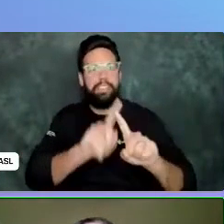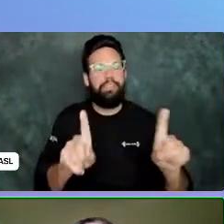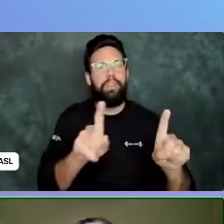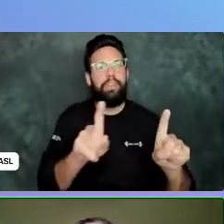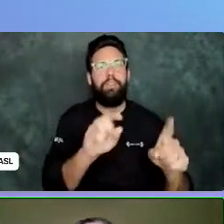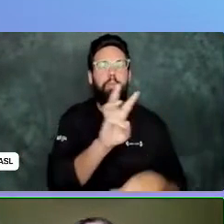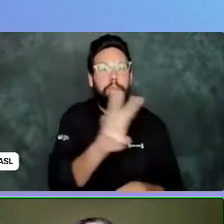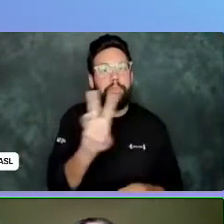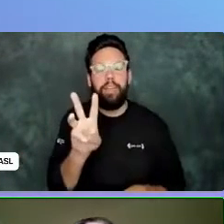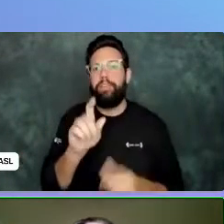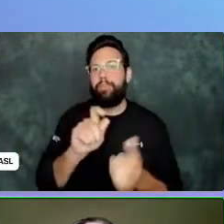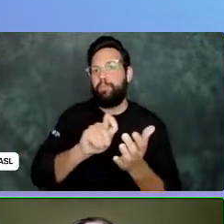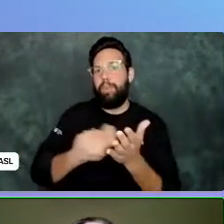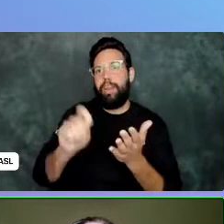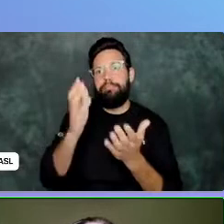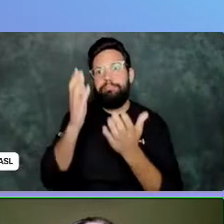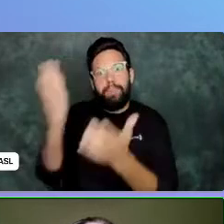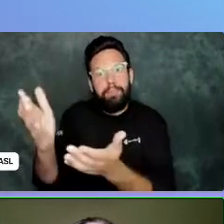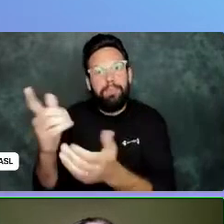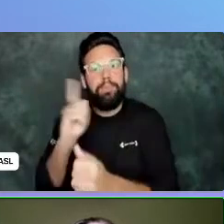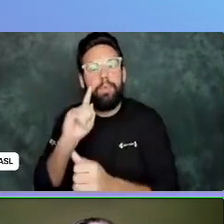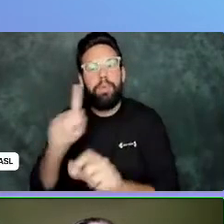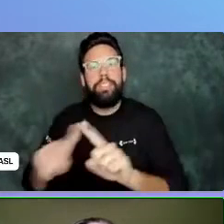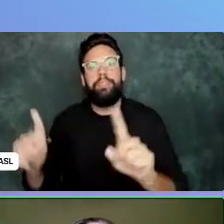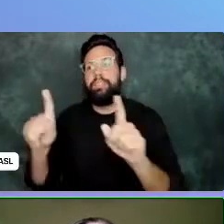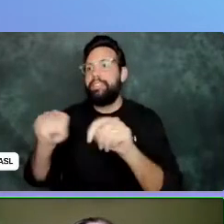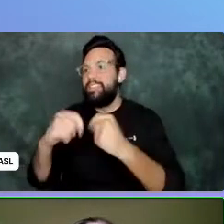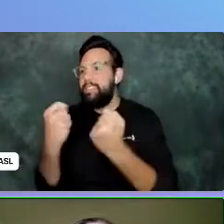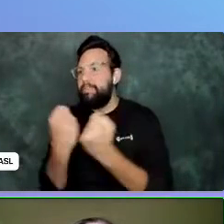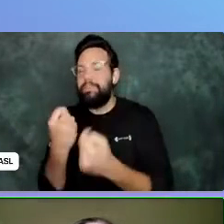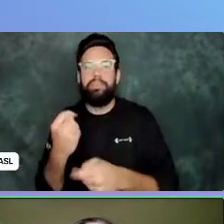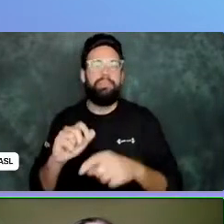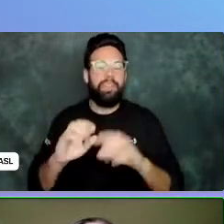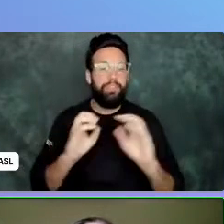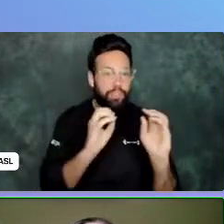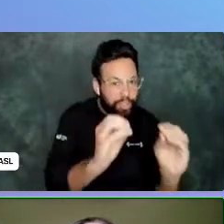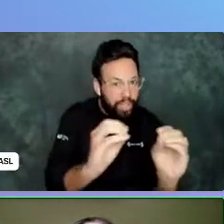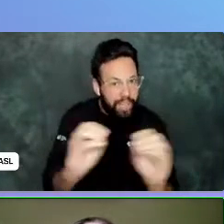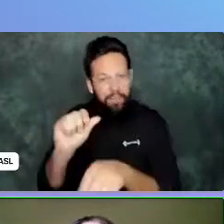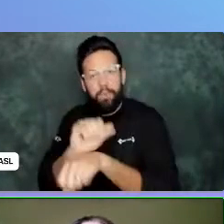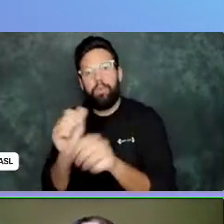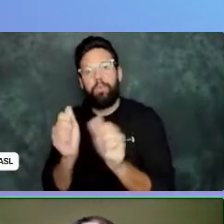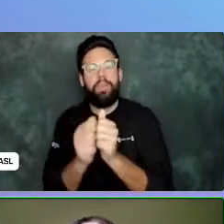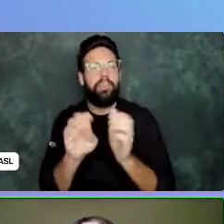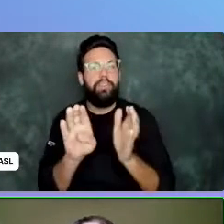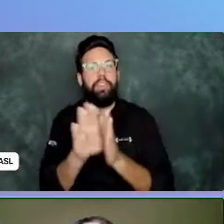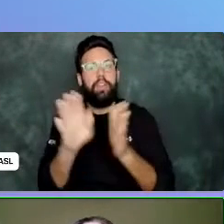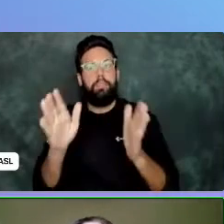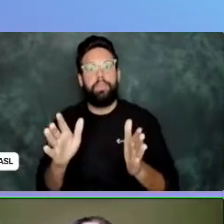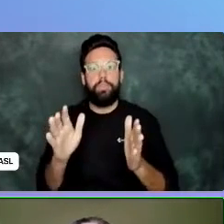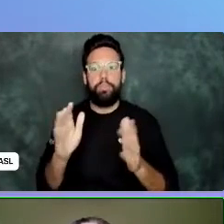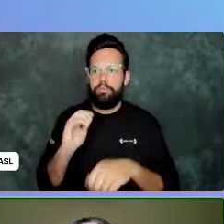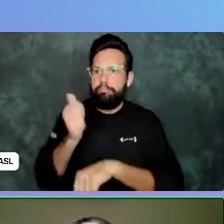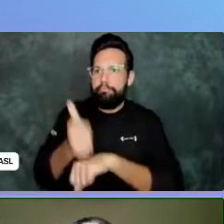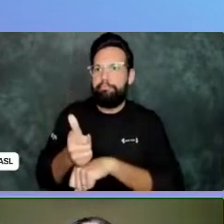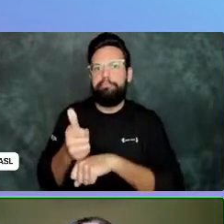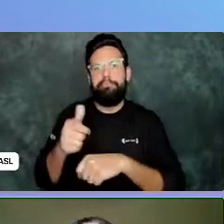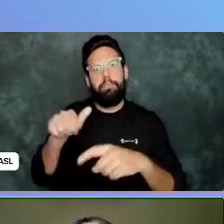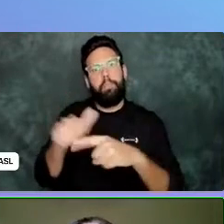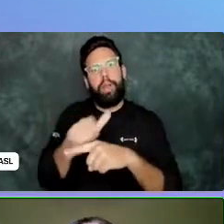of different websites, web applications, mobile applications, and do do applications for development